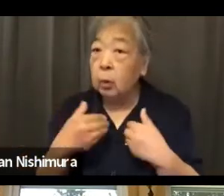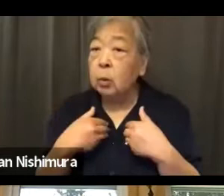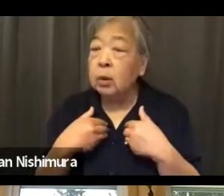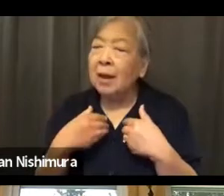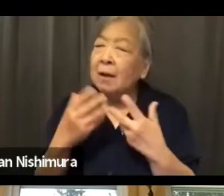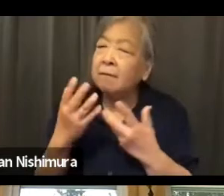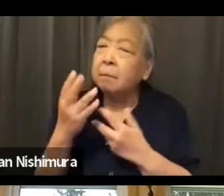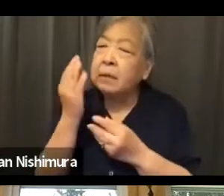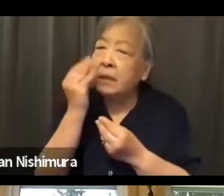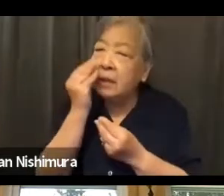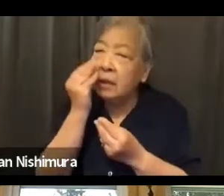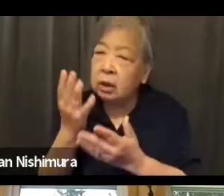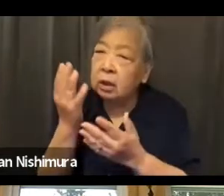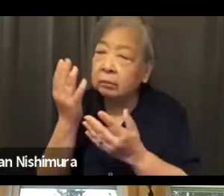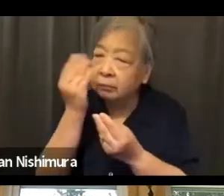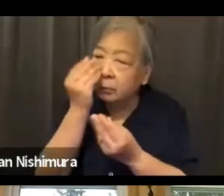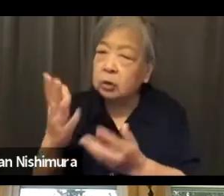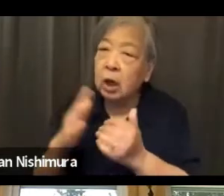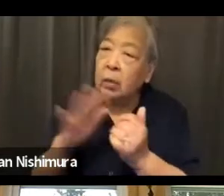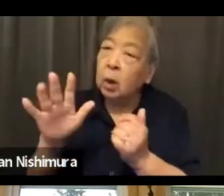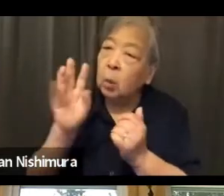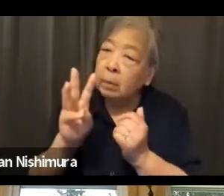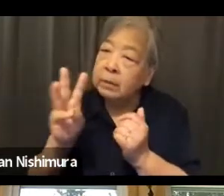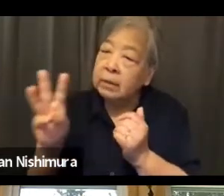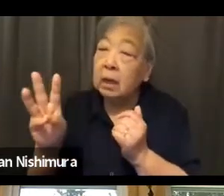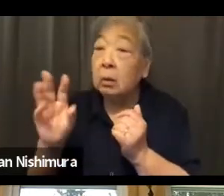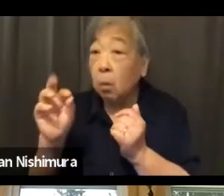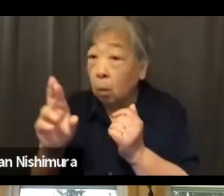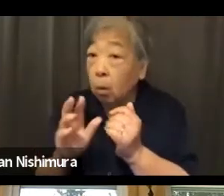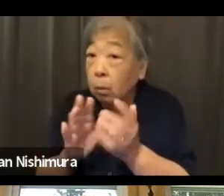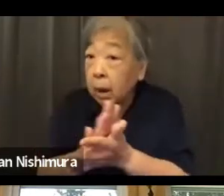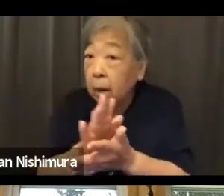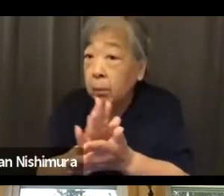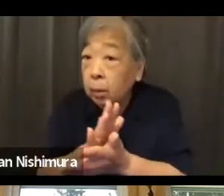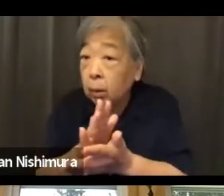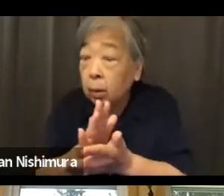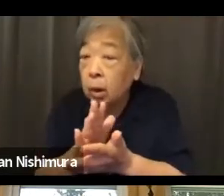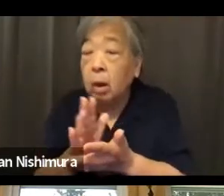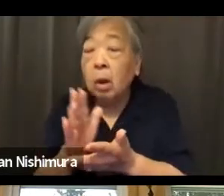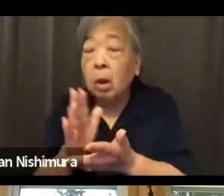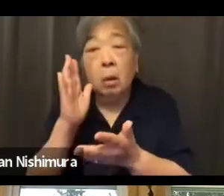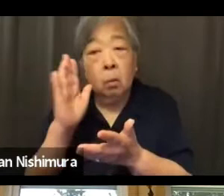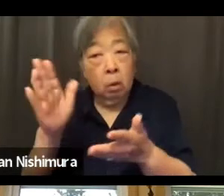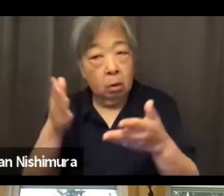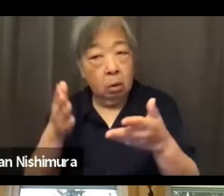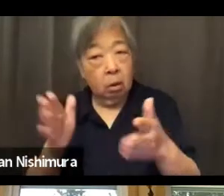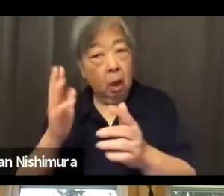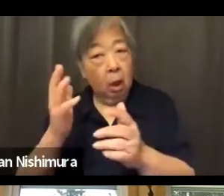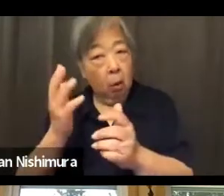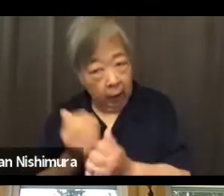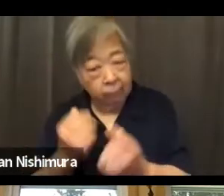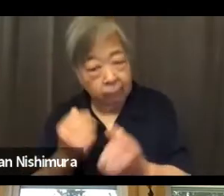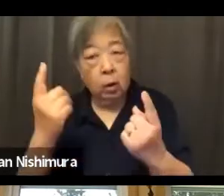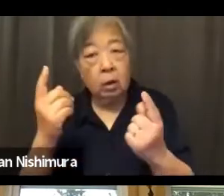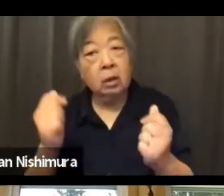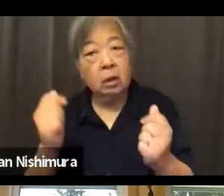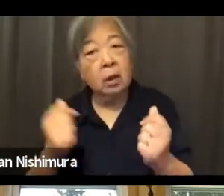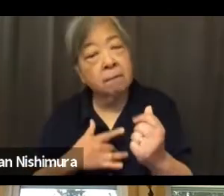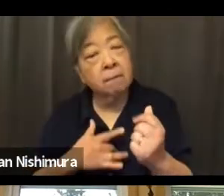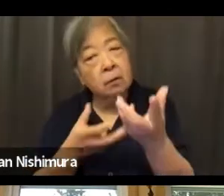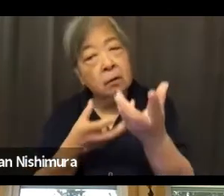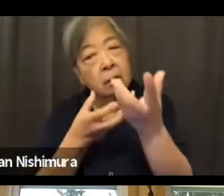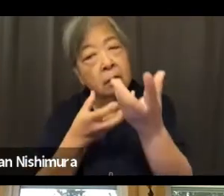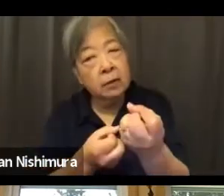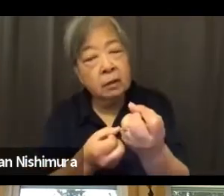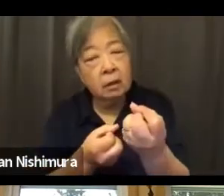on their website or in paper that would allow everyone to feel confident how the advising